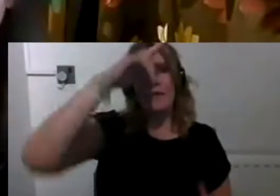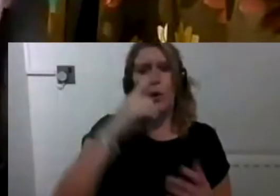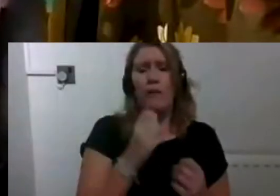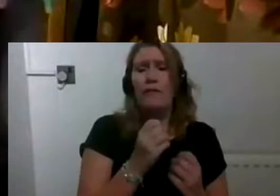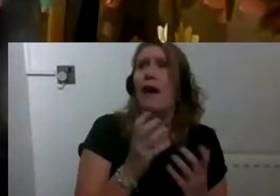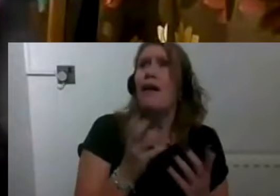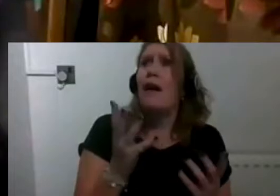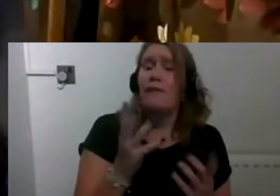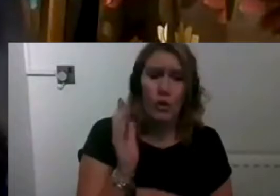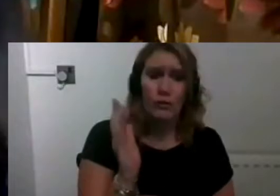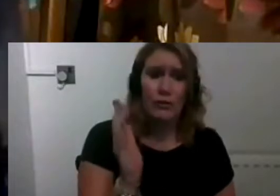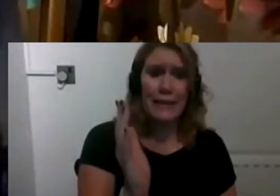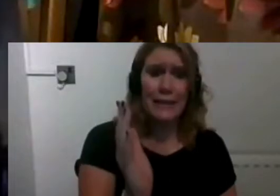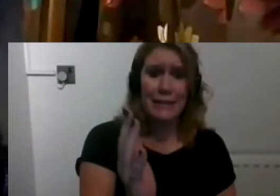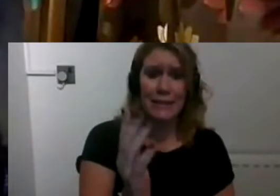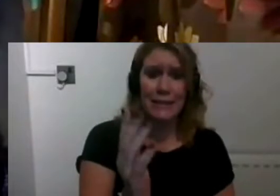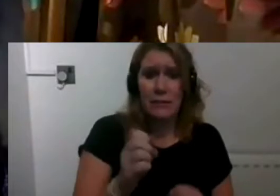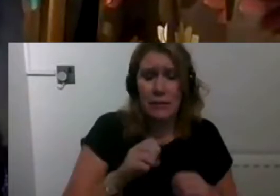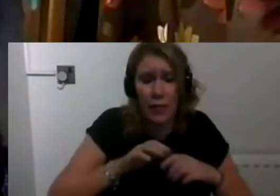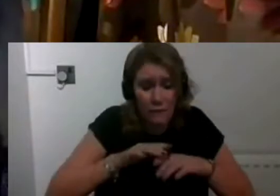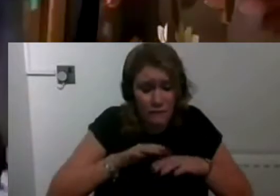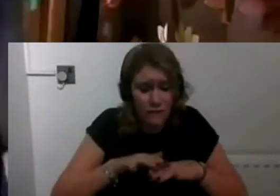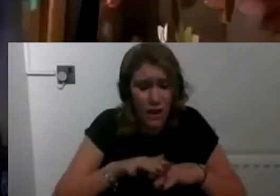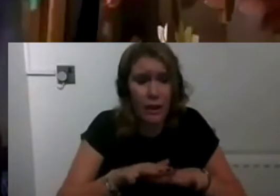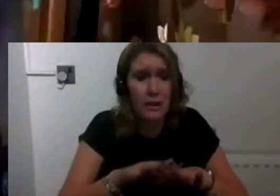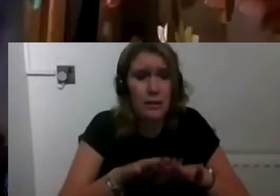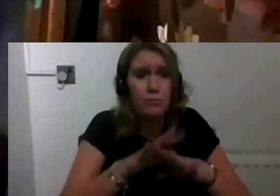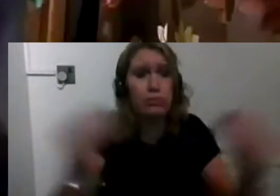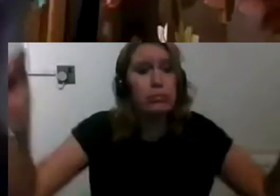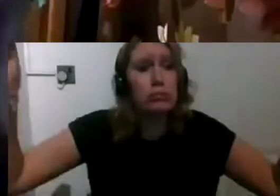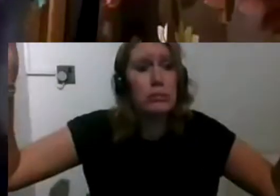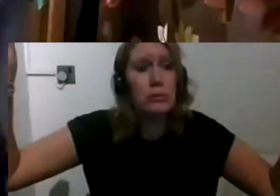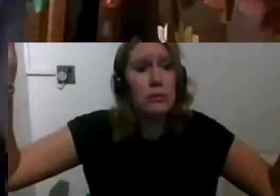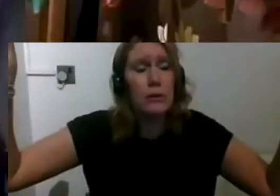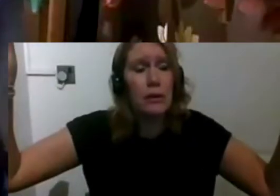May din of thine spears, force fungus to flea,